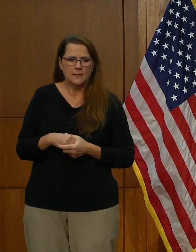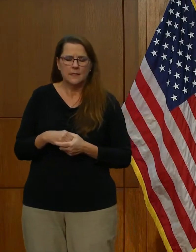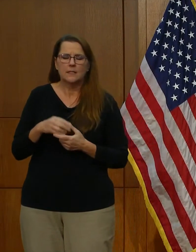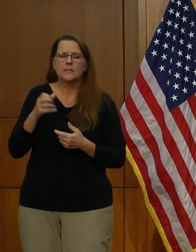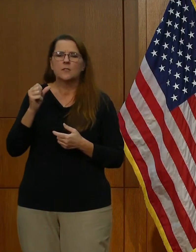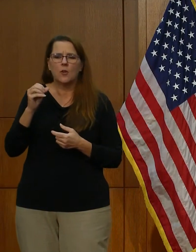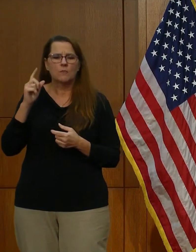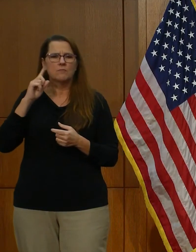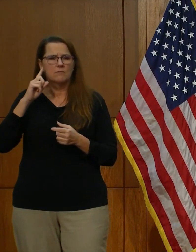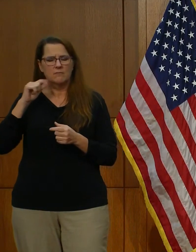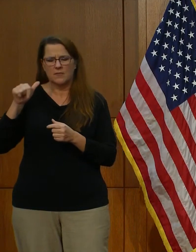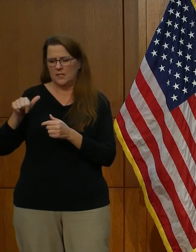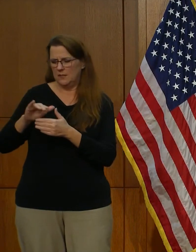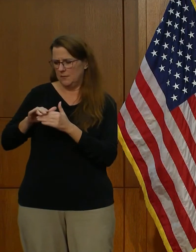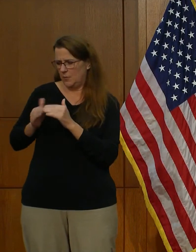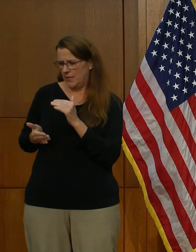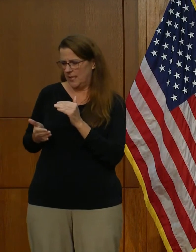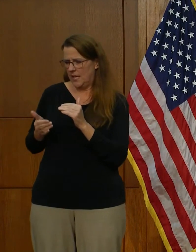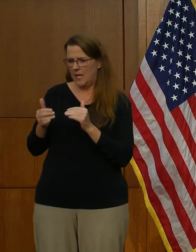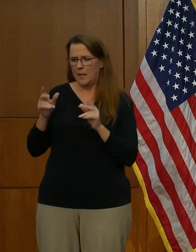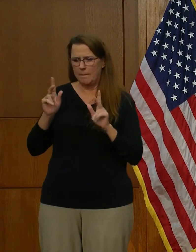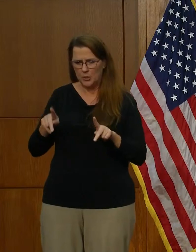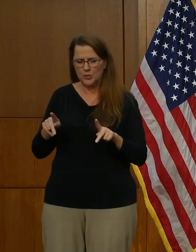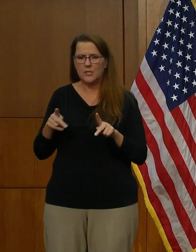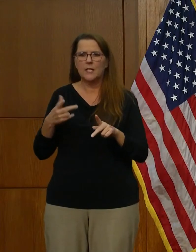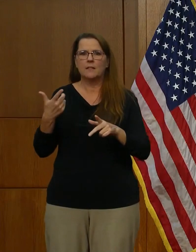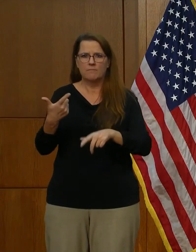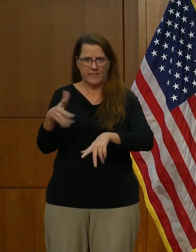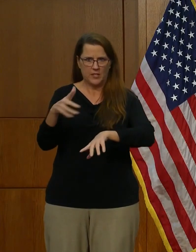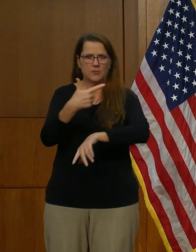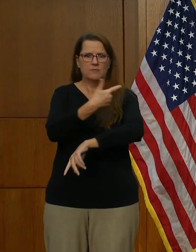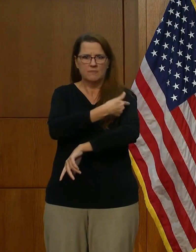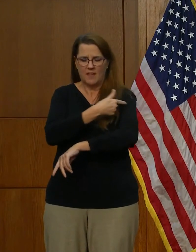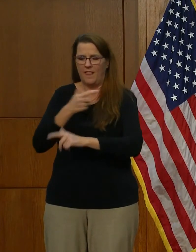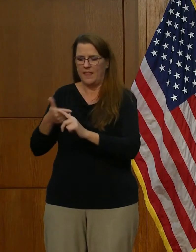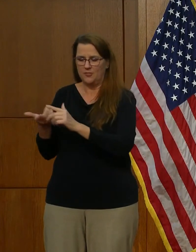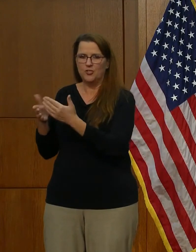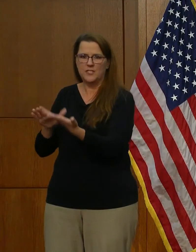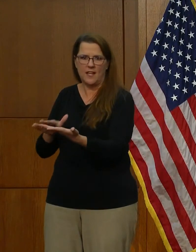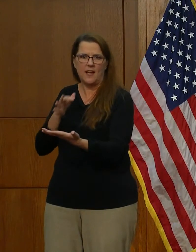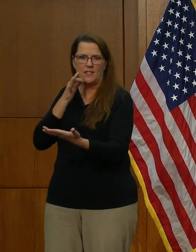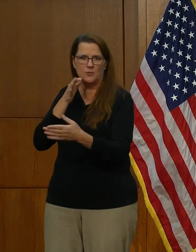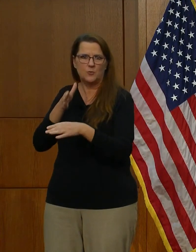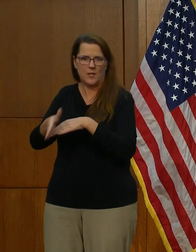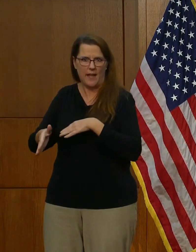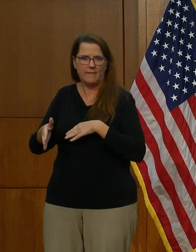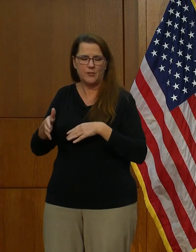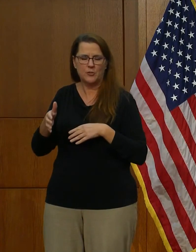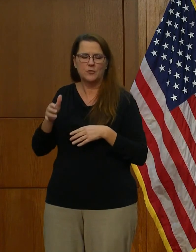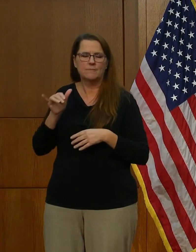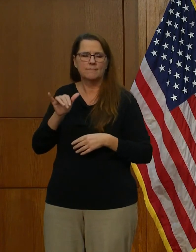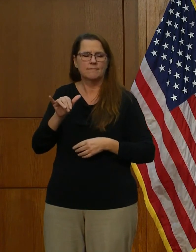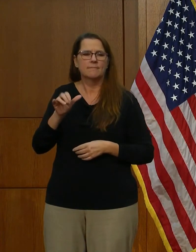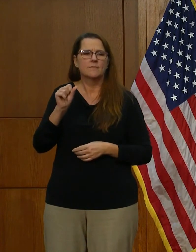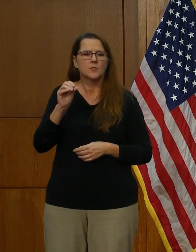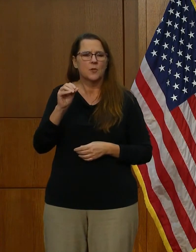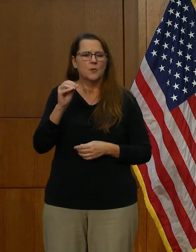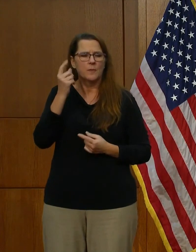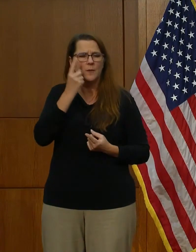THE PILOT HAD REPORTED OVER THE WEEKEND ABOUT THE BEST OF THE WOMAN. HE DIED SHORTLY AFTER